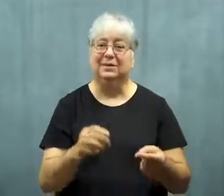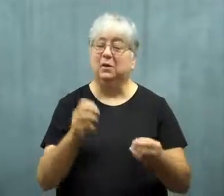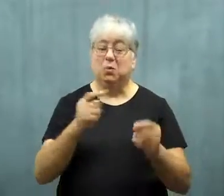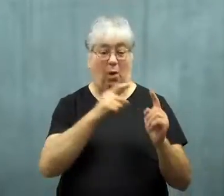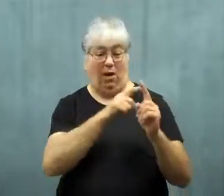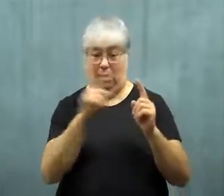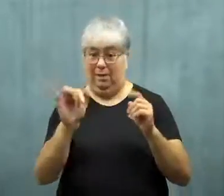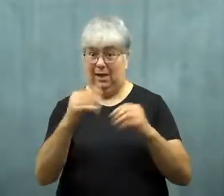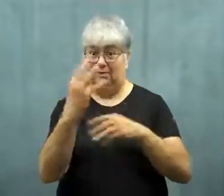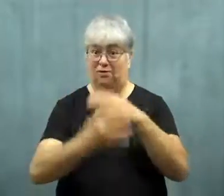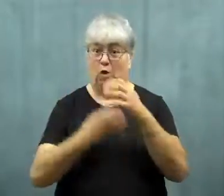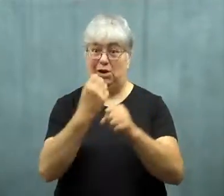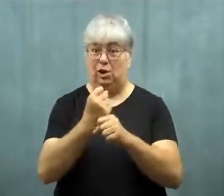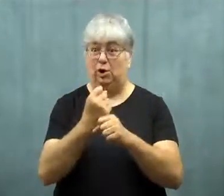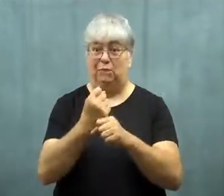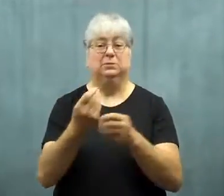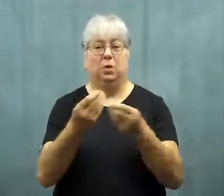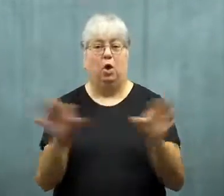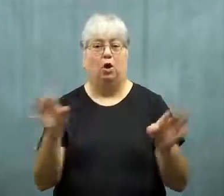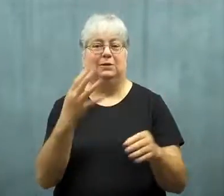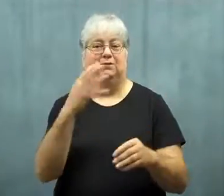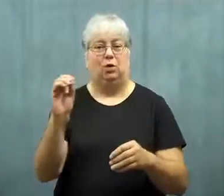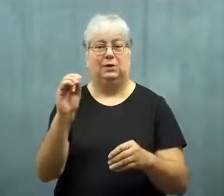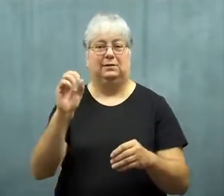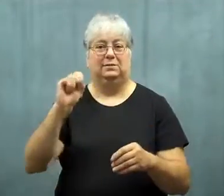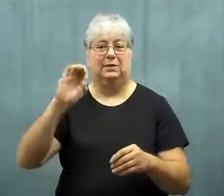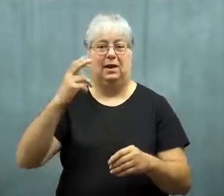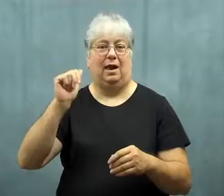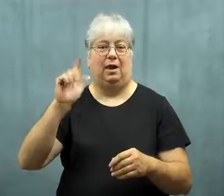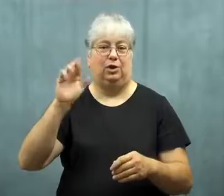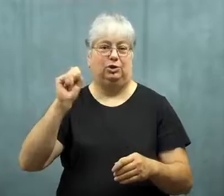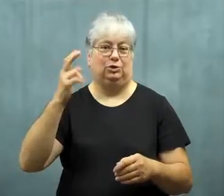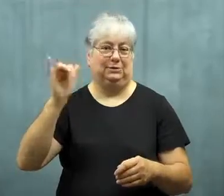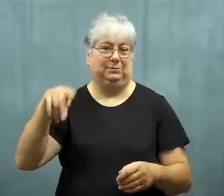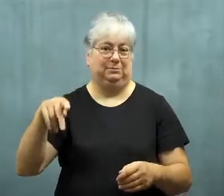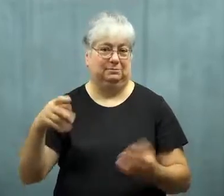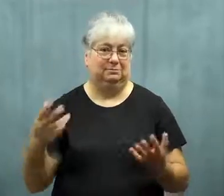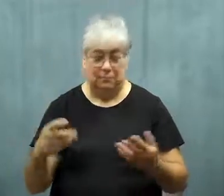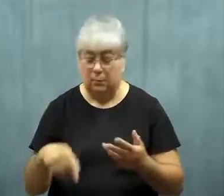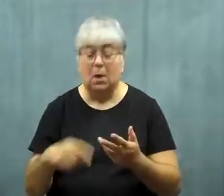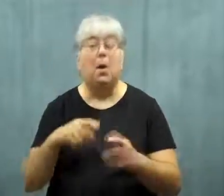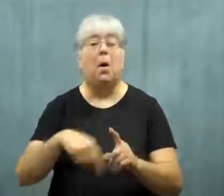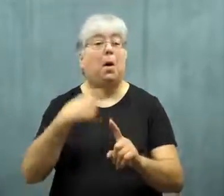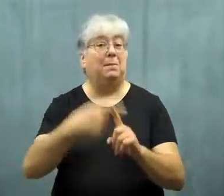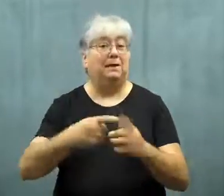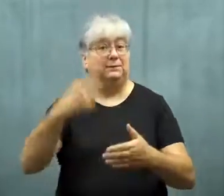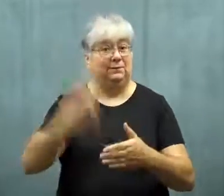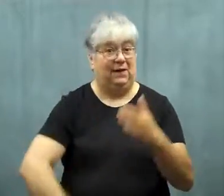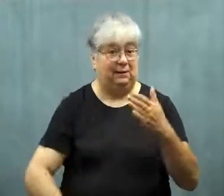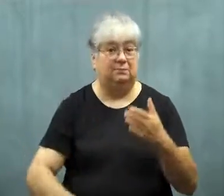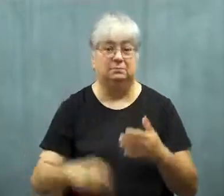That represented a loss of 40 scholarships over the next four years.